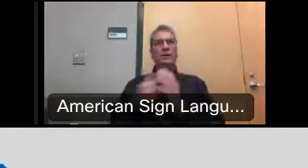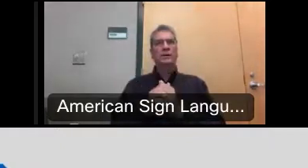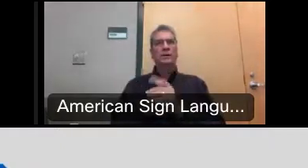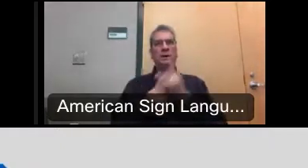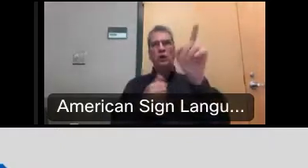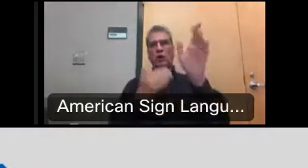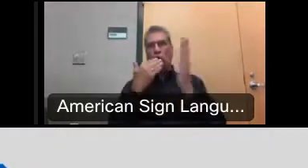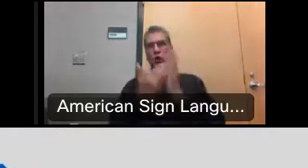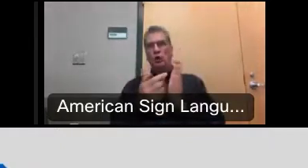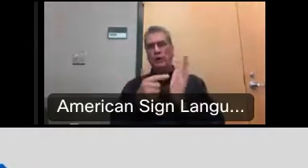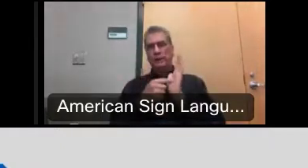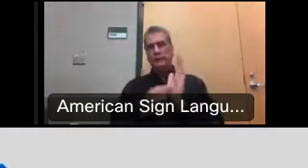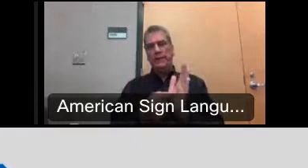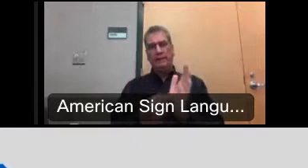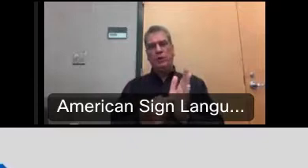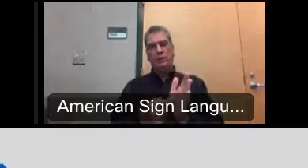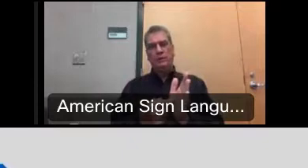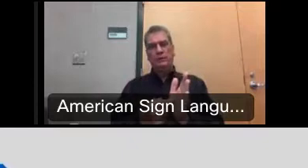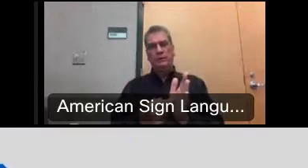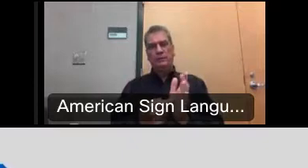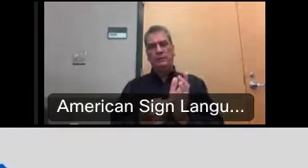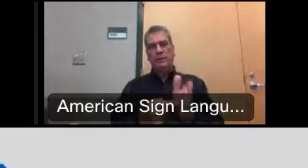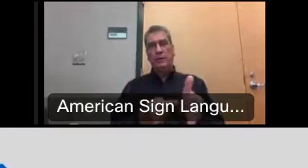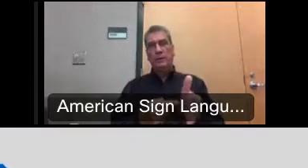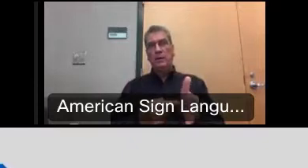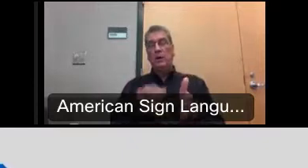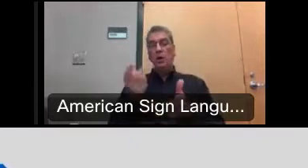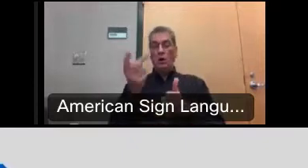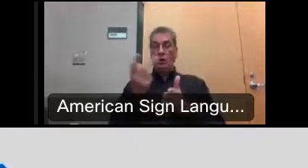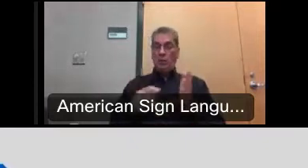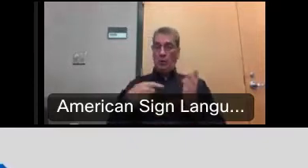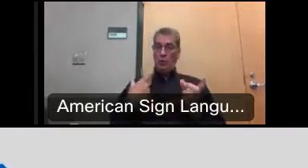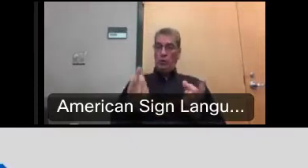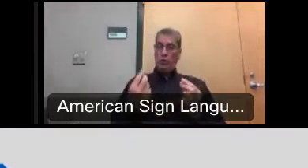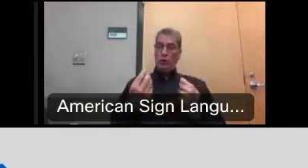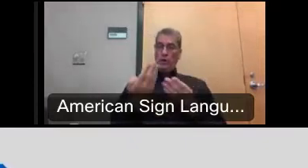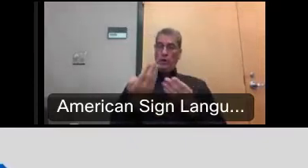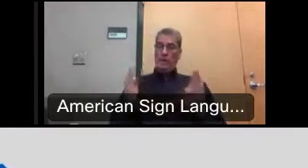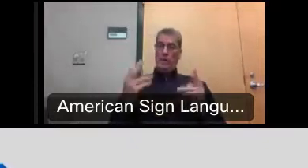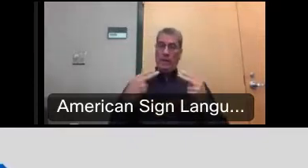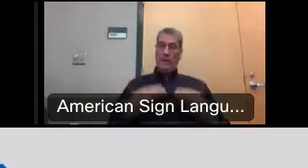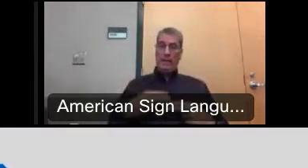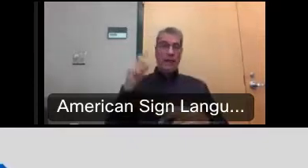I think of where part of what we do in public health, uh, governmental public health, if